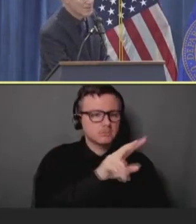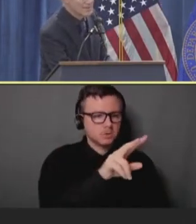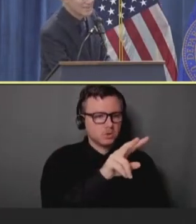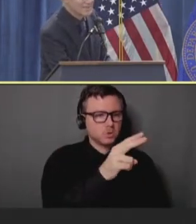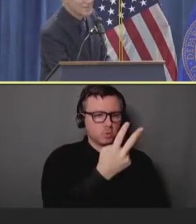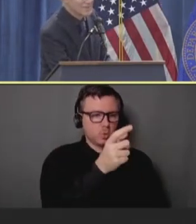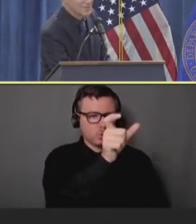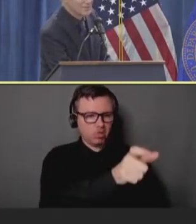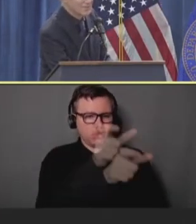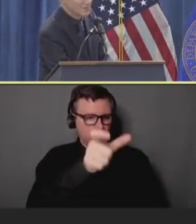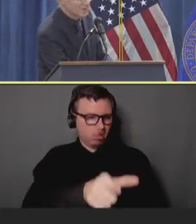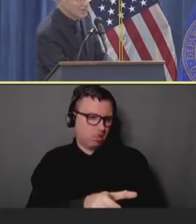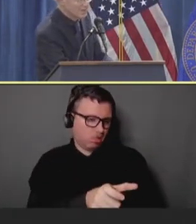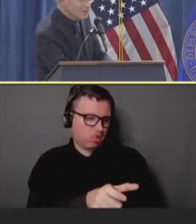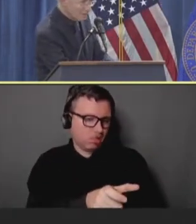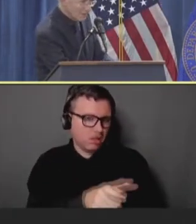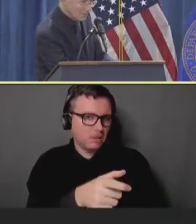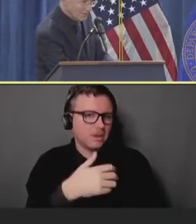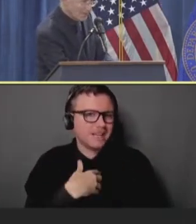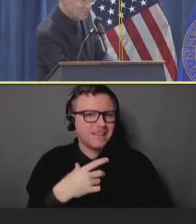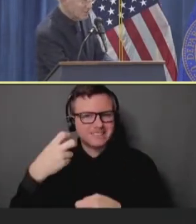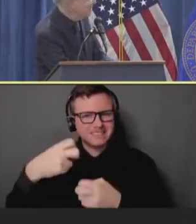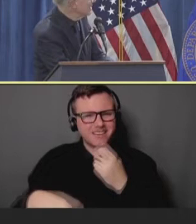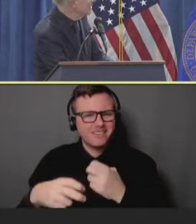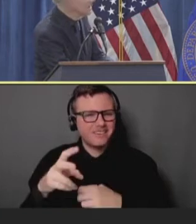get data on the VAPP.